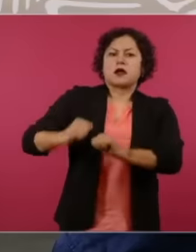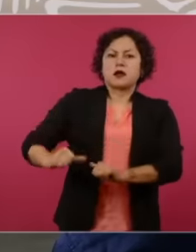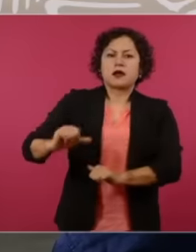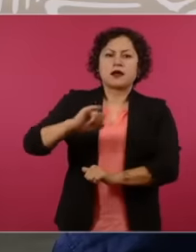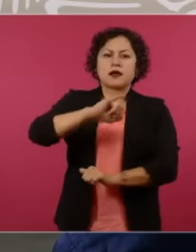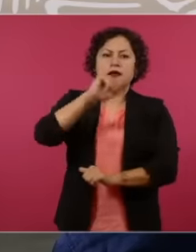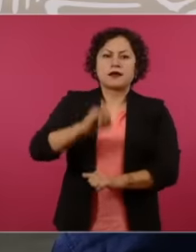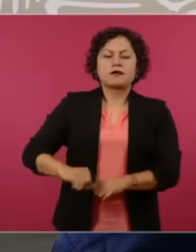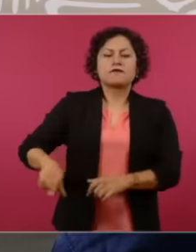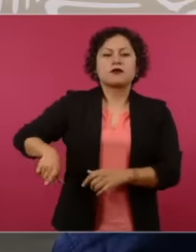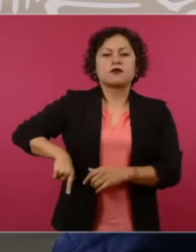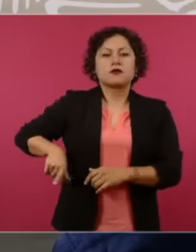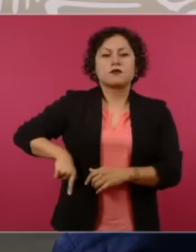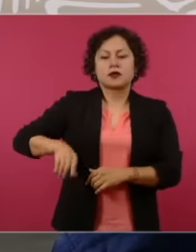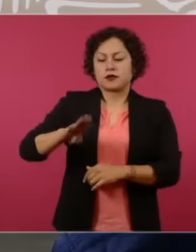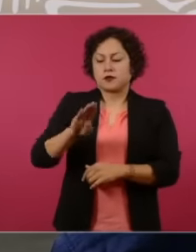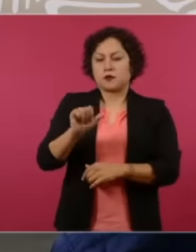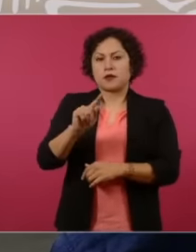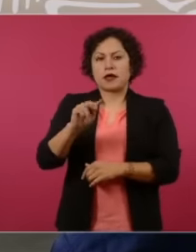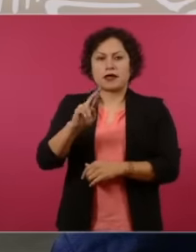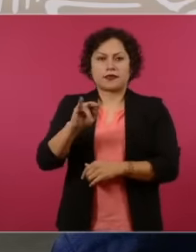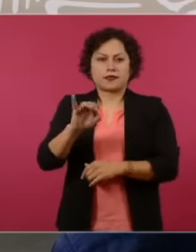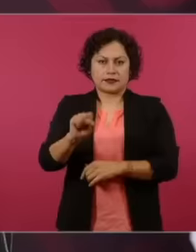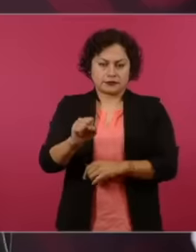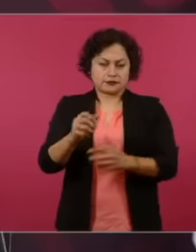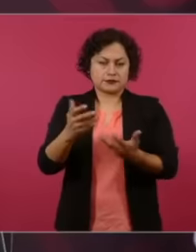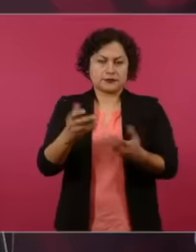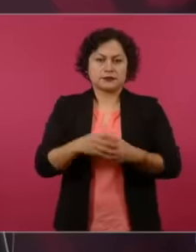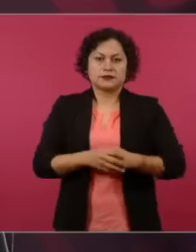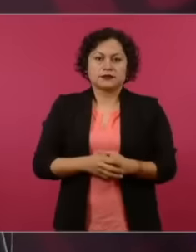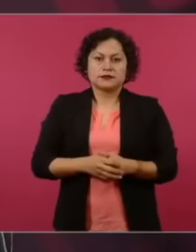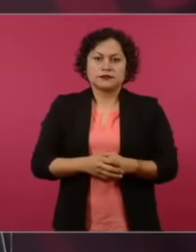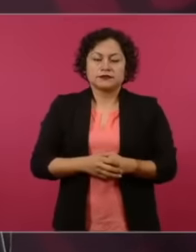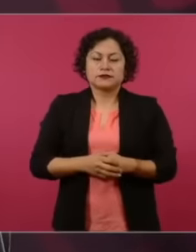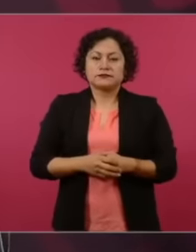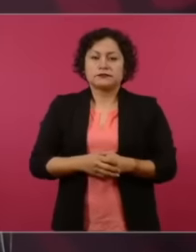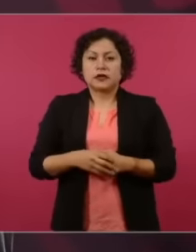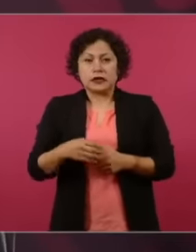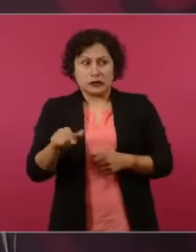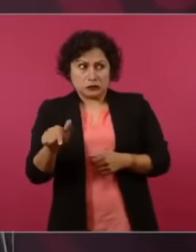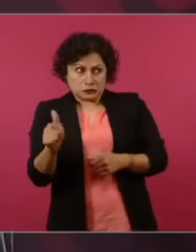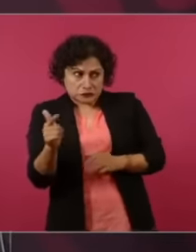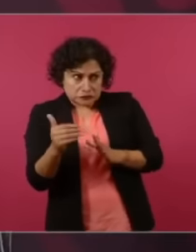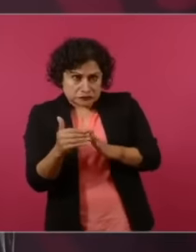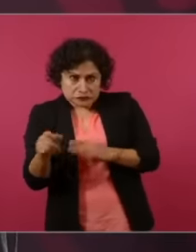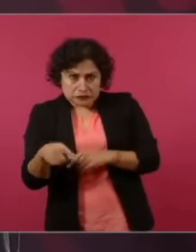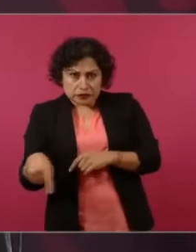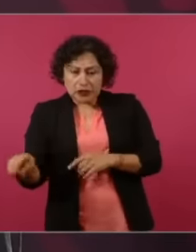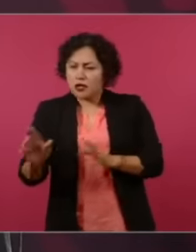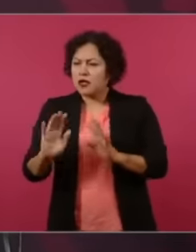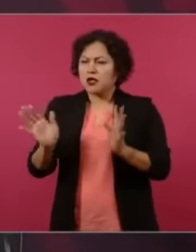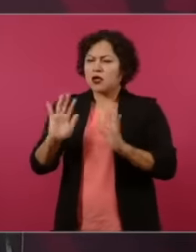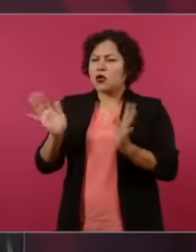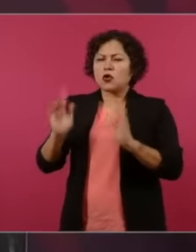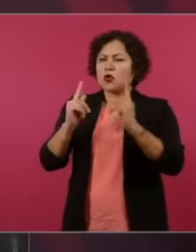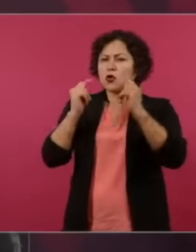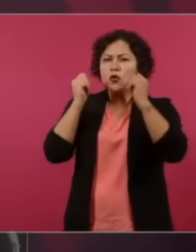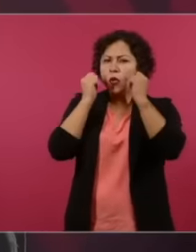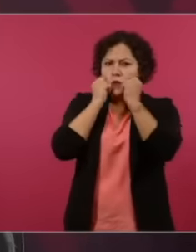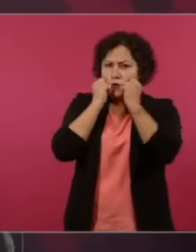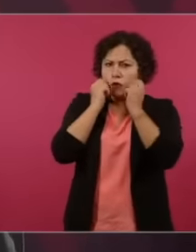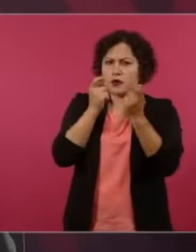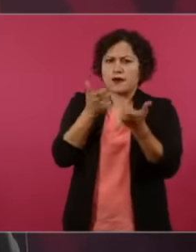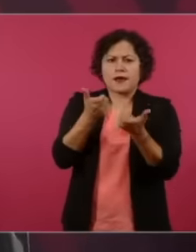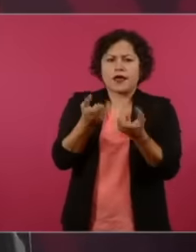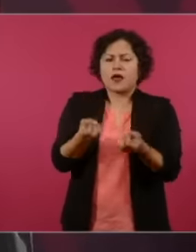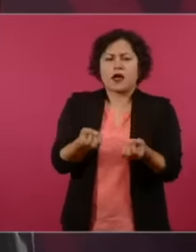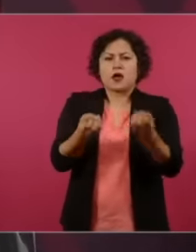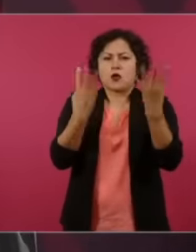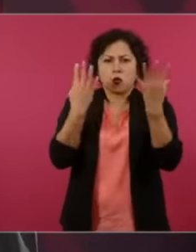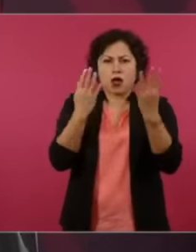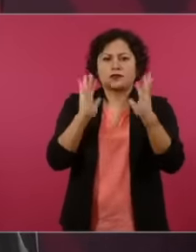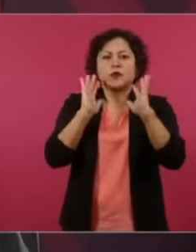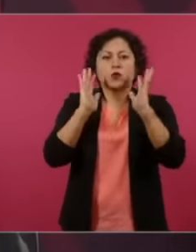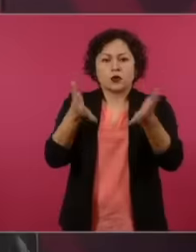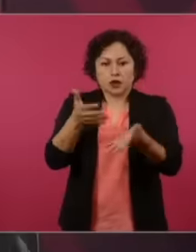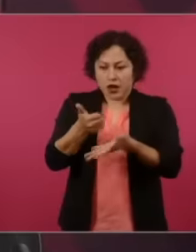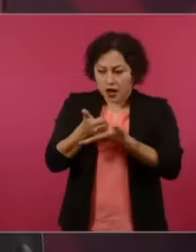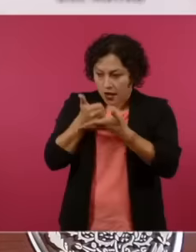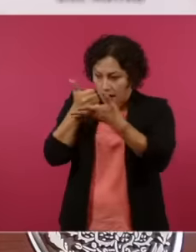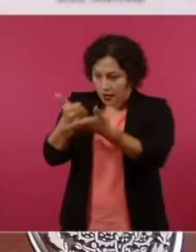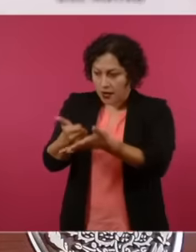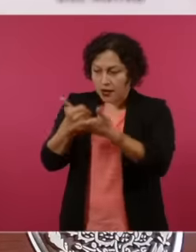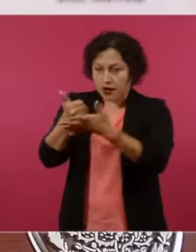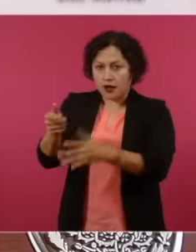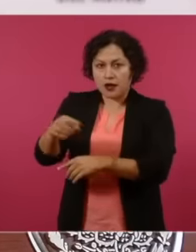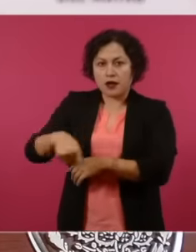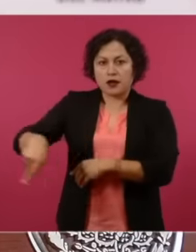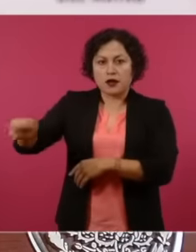24,000 pesos, whatever amount, but he is already helping the former workers of Route 100,